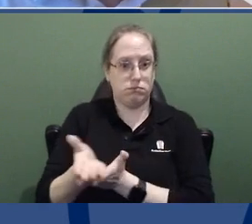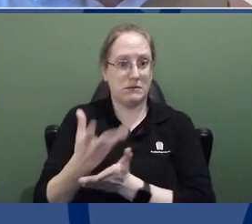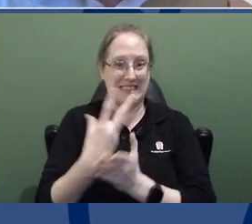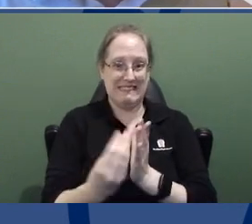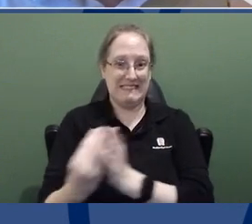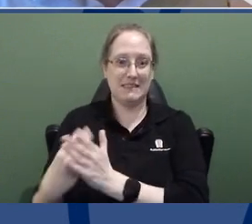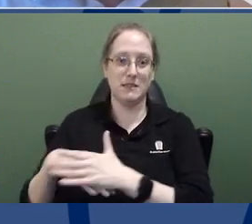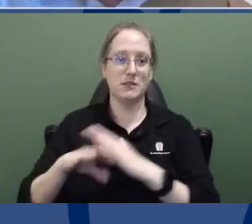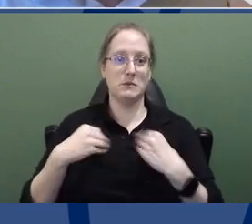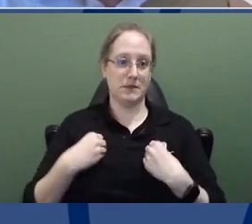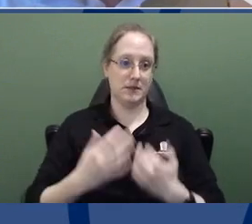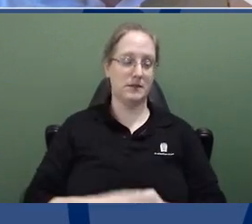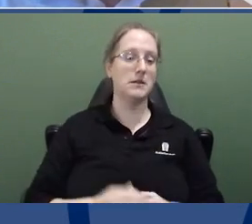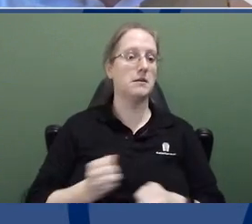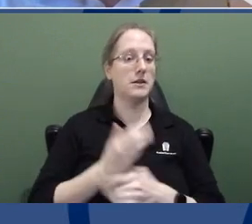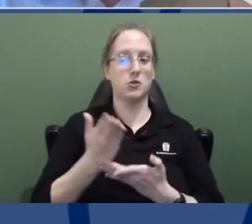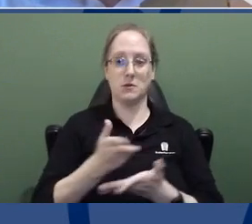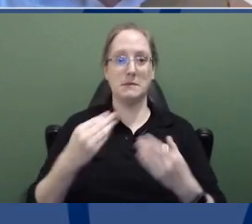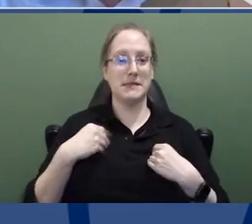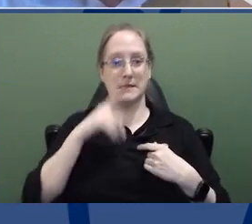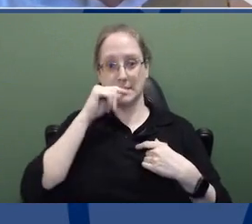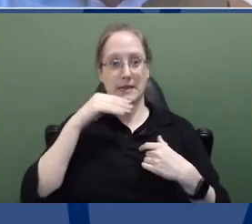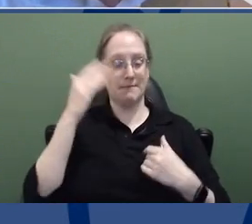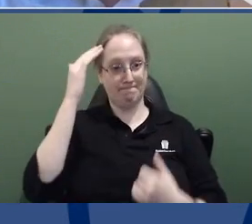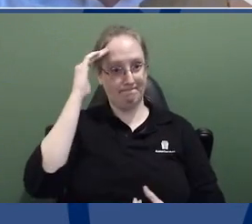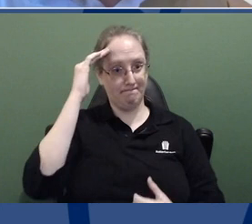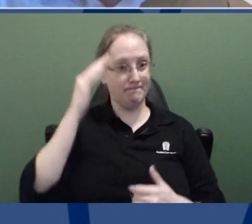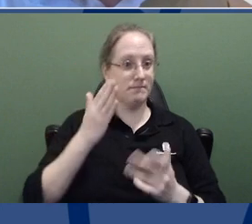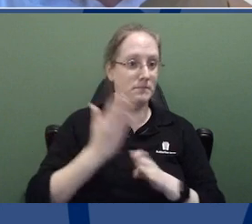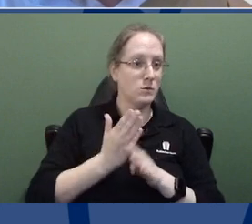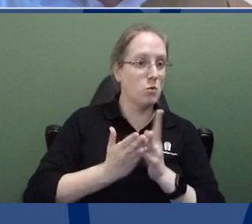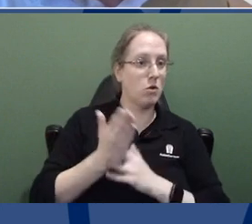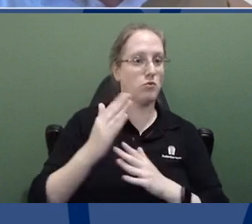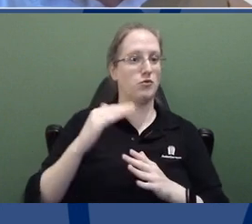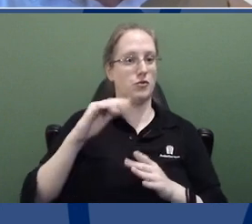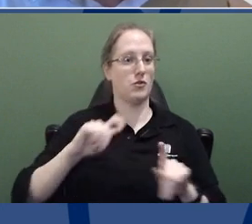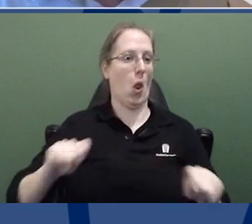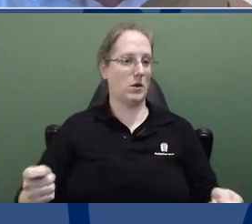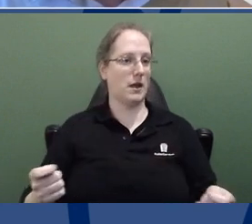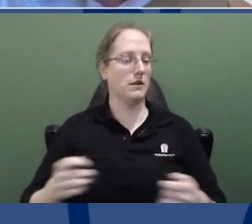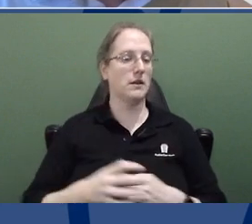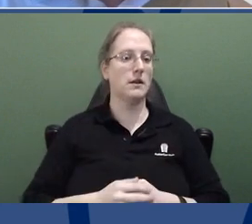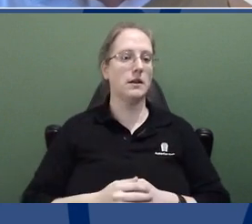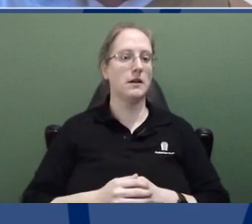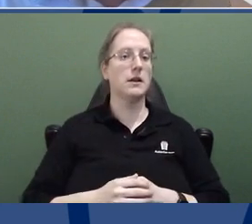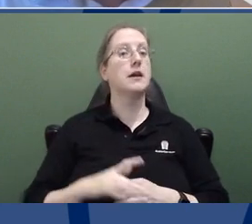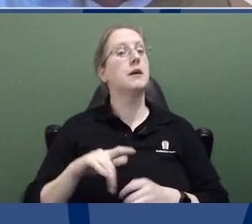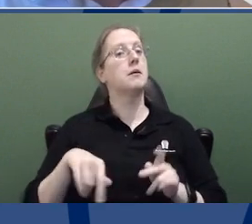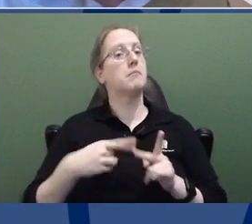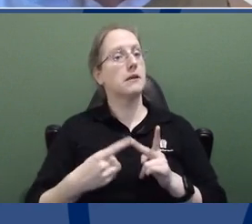can survive the lockdown and also to encourage businesses to maintain the relationships with